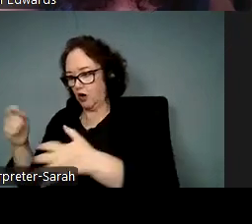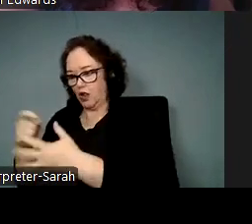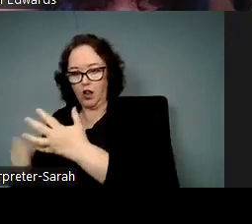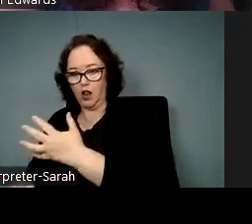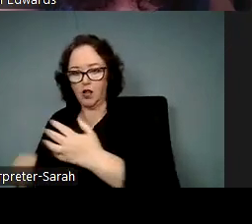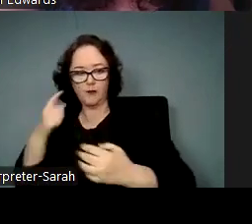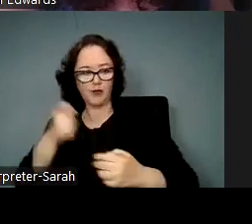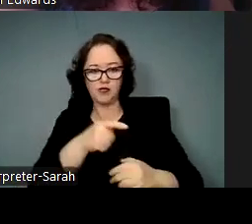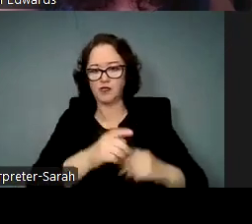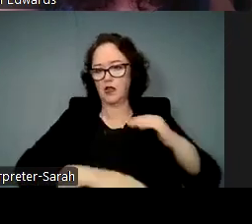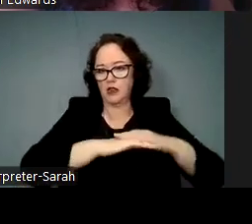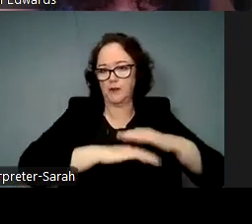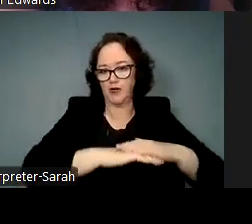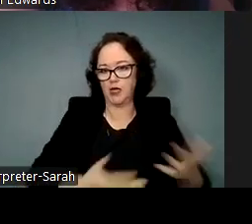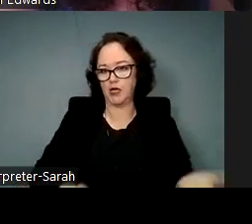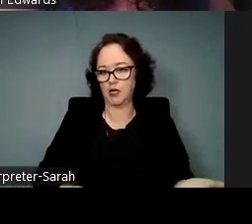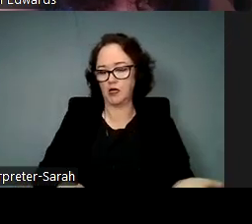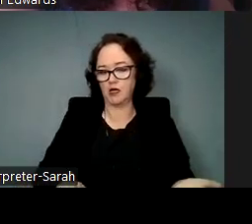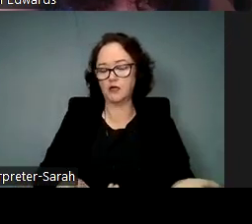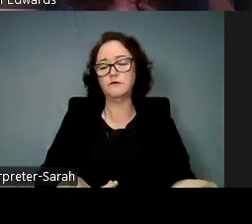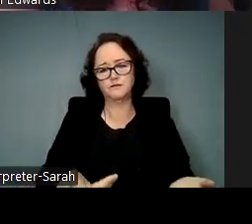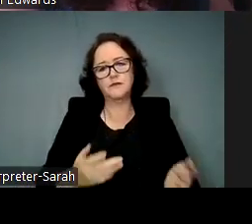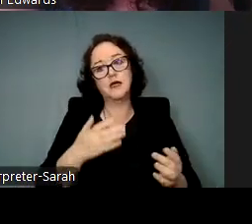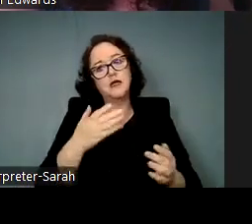helpful to provide an example of, how does it work in your